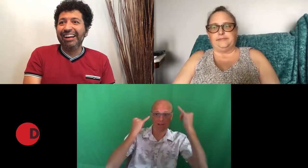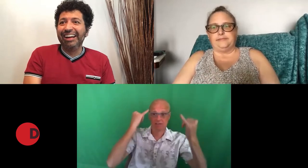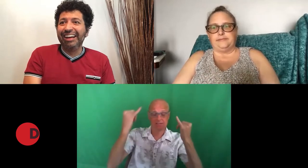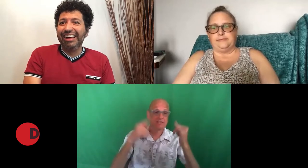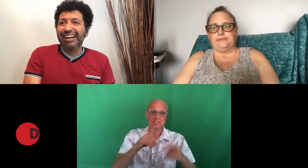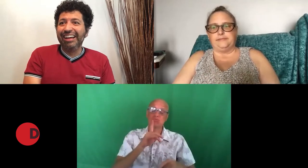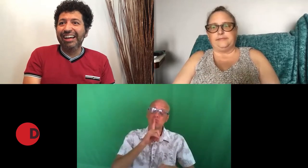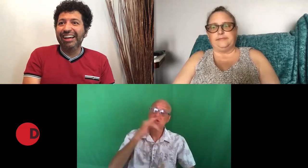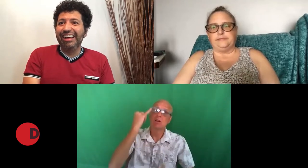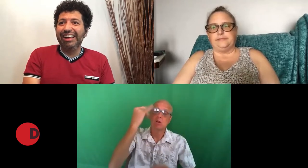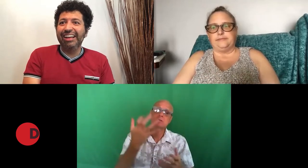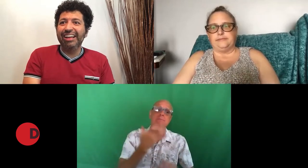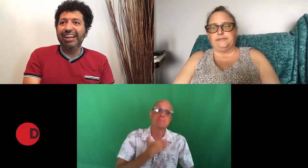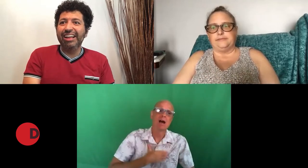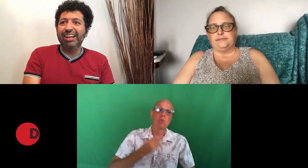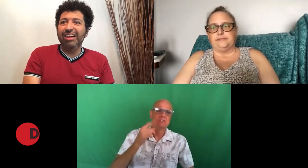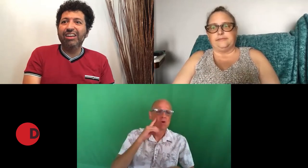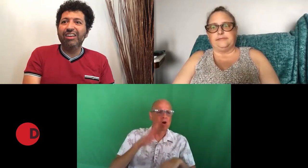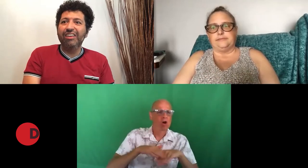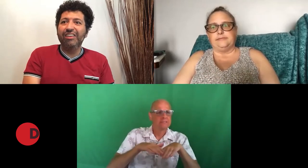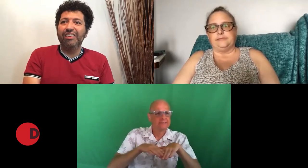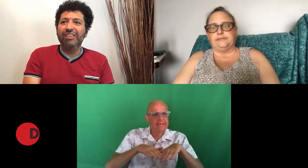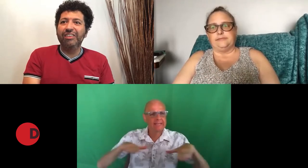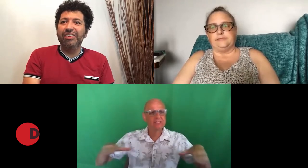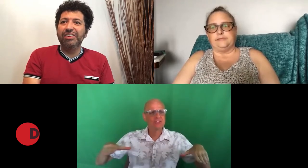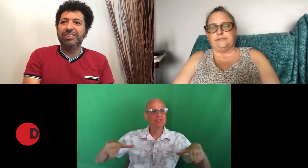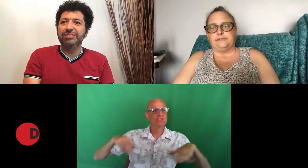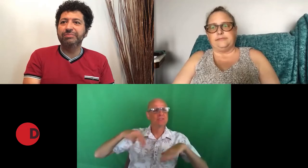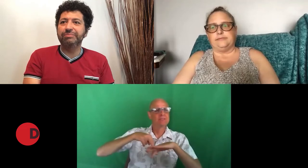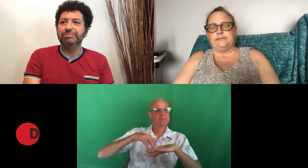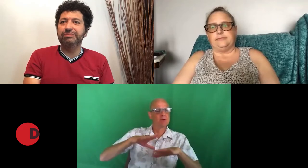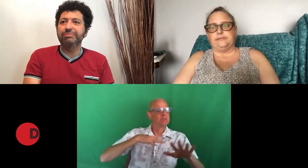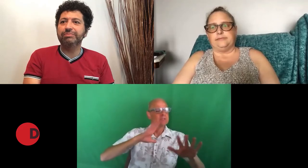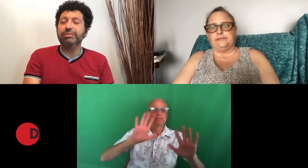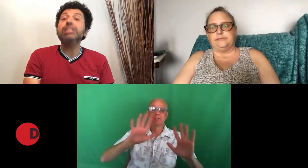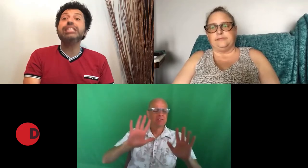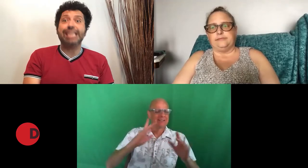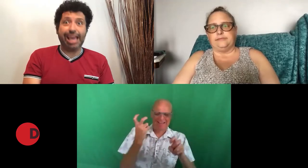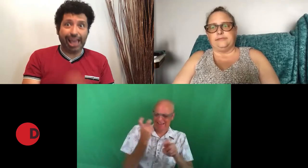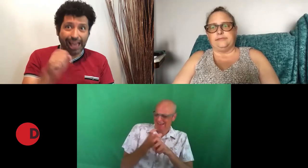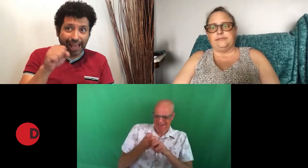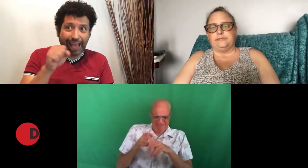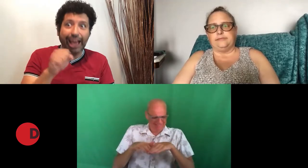he's really passionate to do it on stage but had concerns about